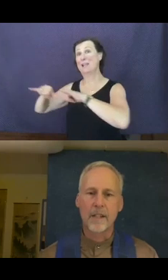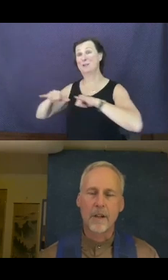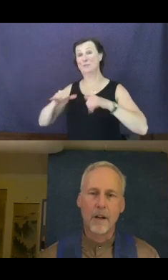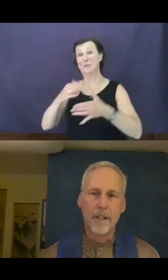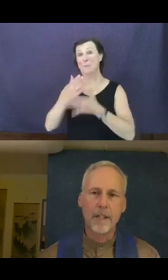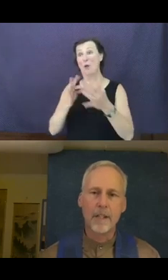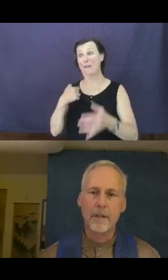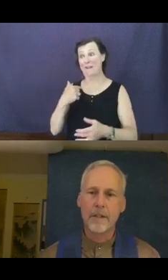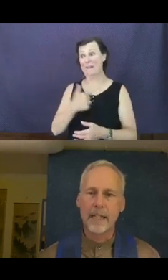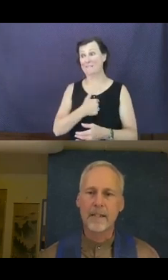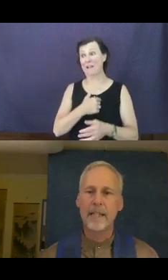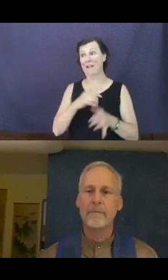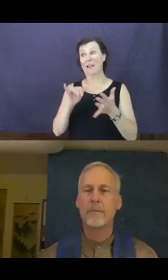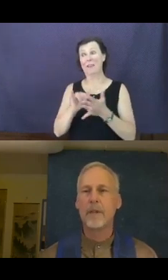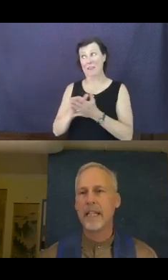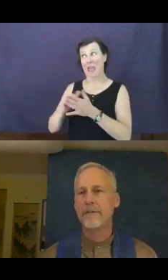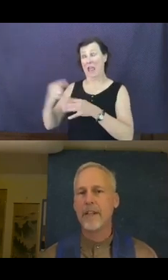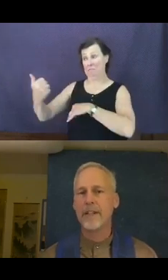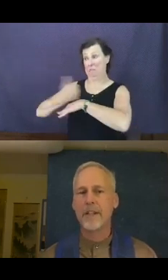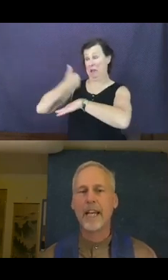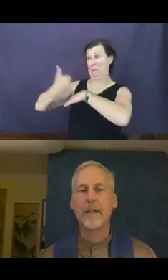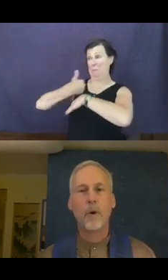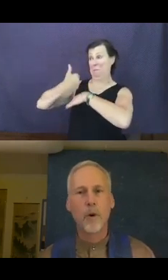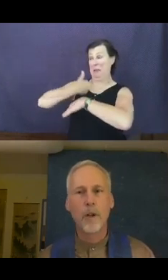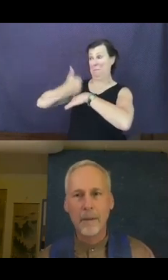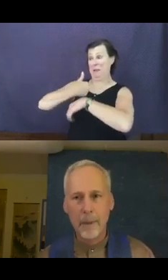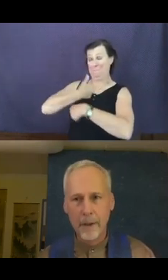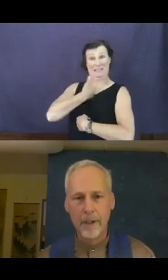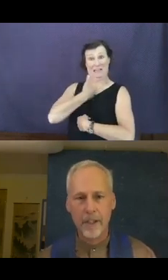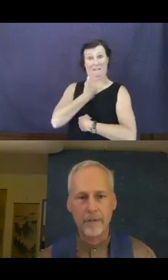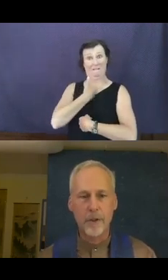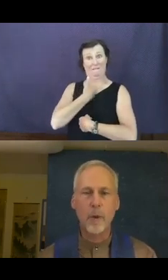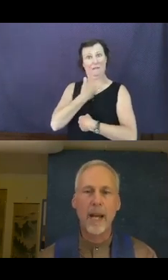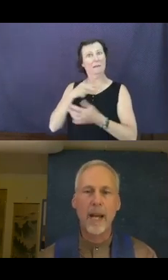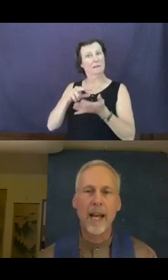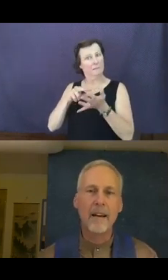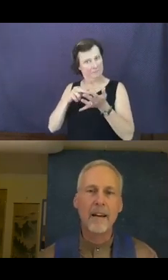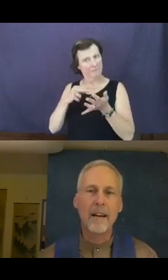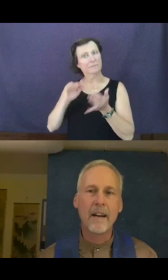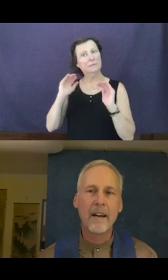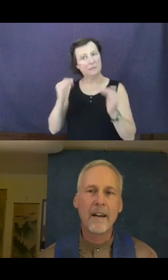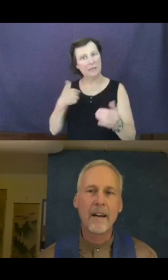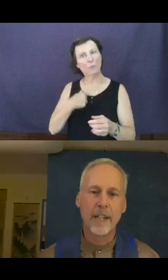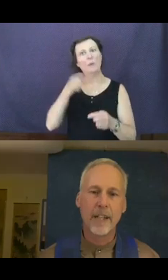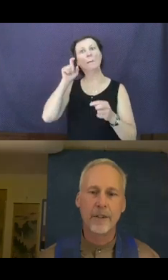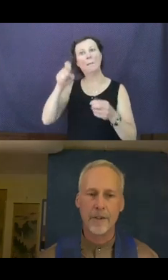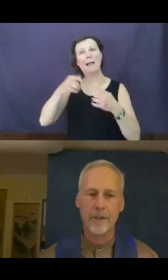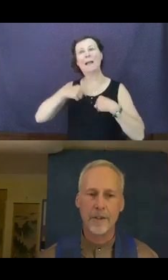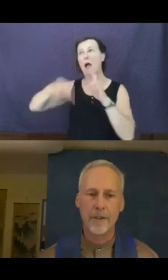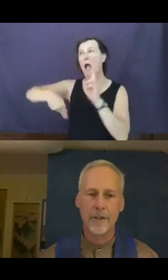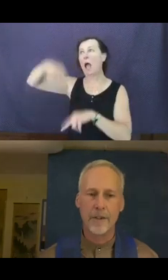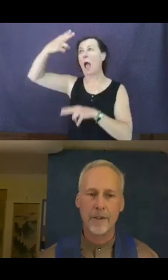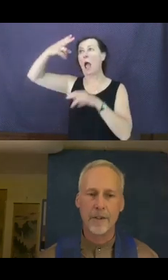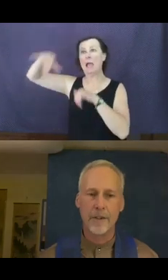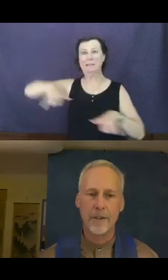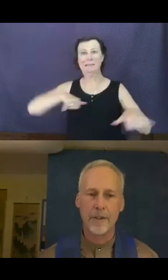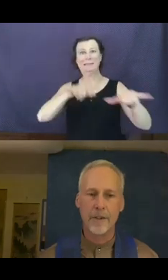all the accusing seems to believe it's a moral imperative to have high standards.